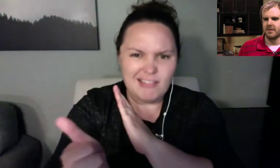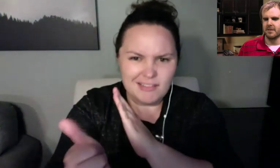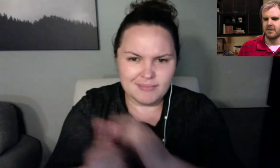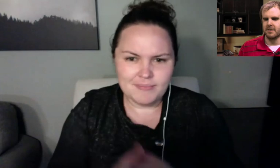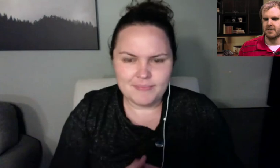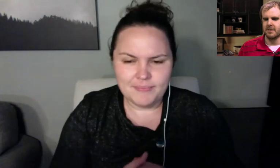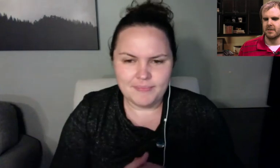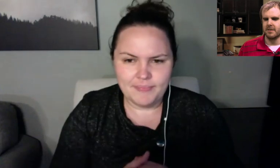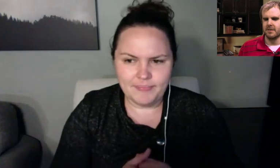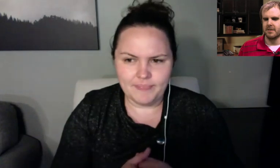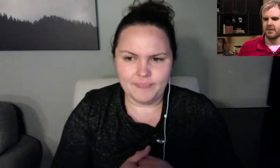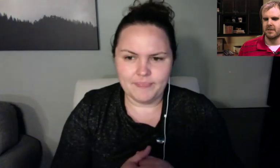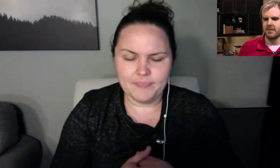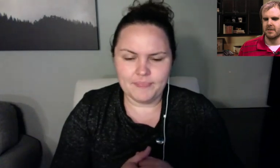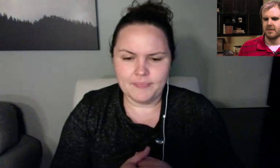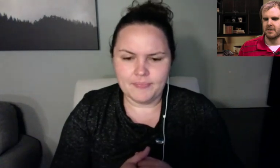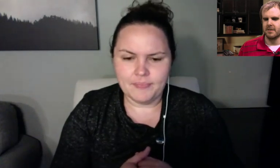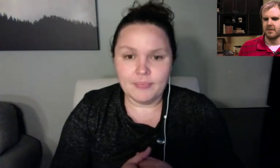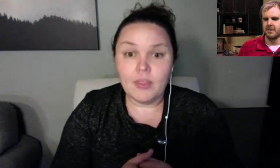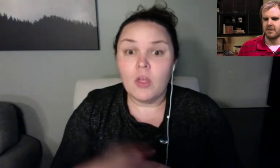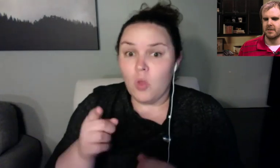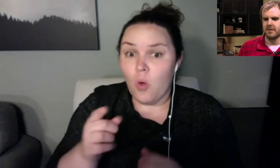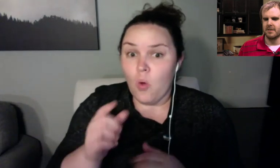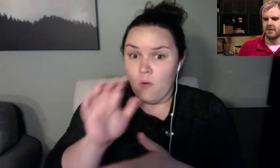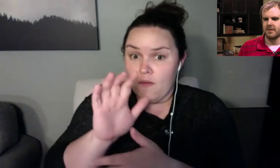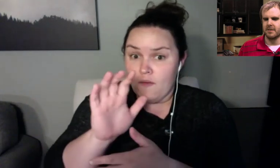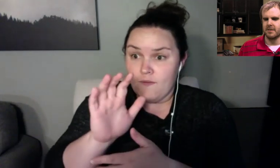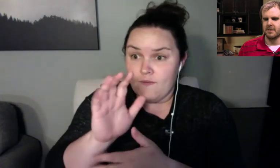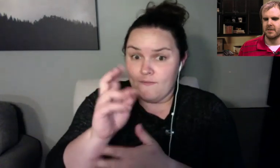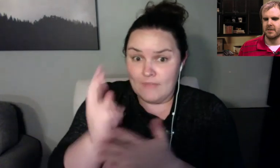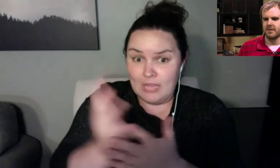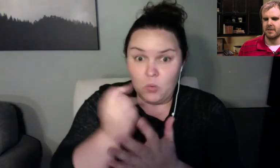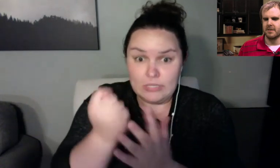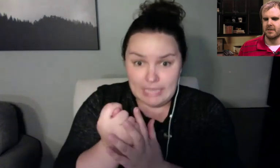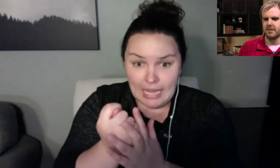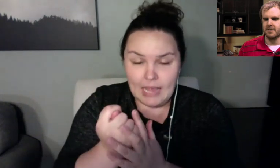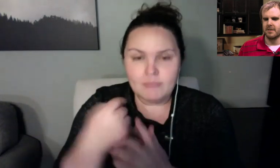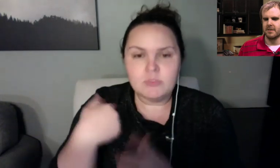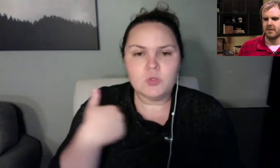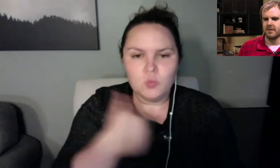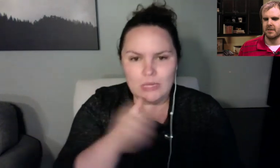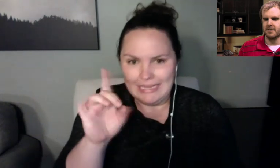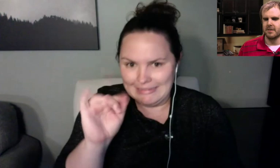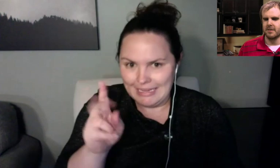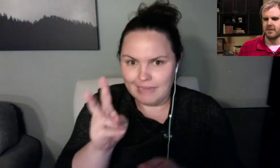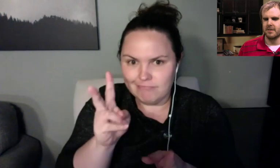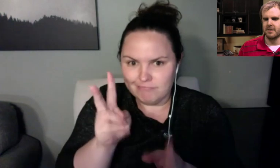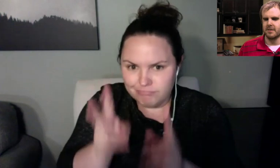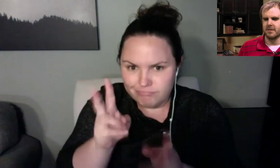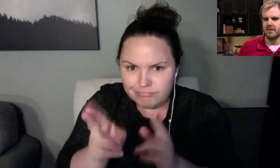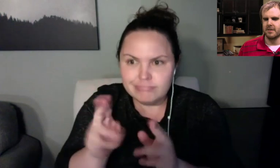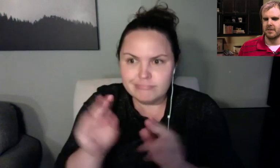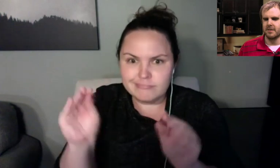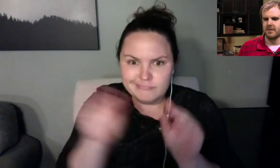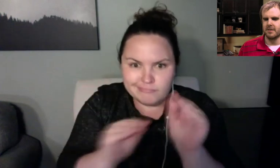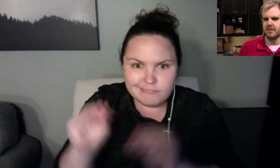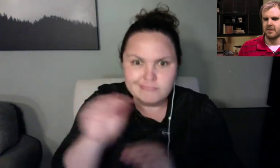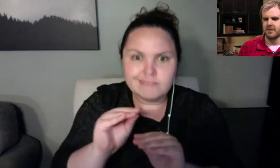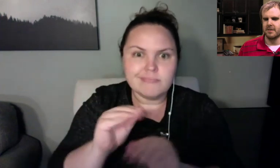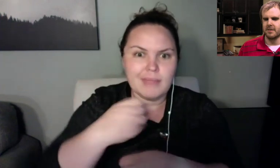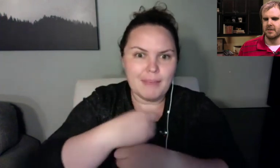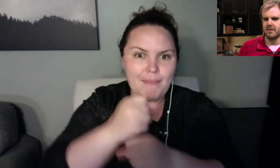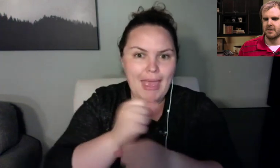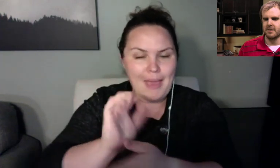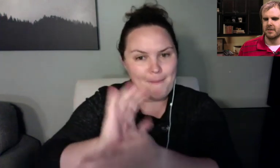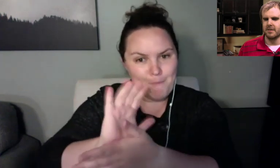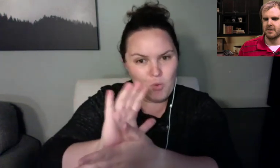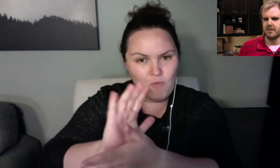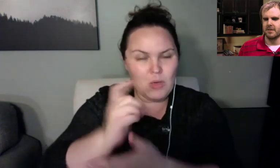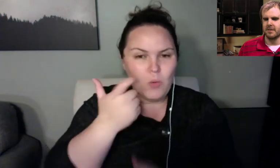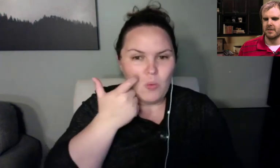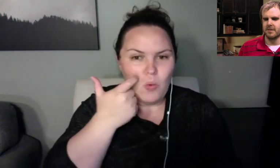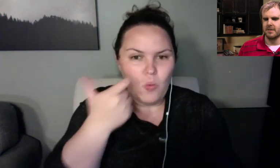And those videos have been edited into a movie that we're going to see here in